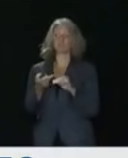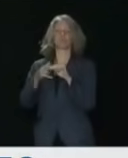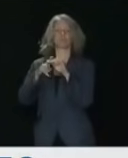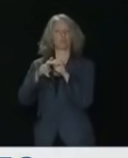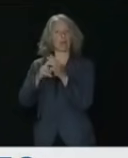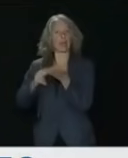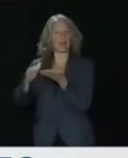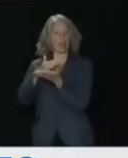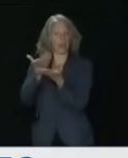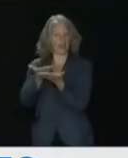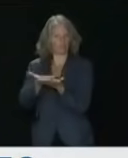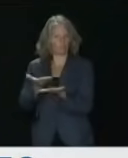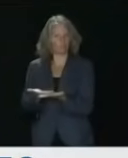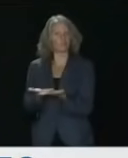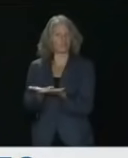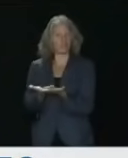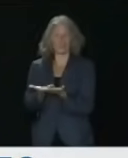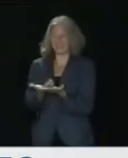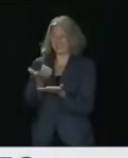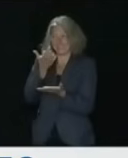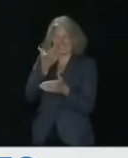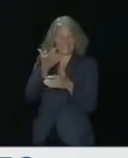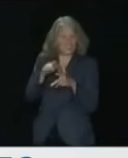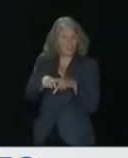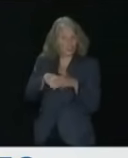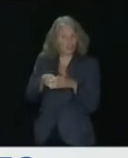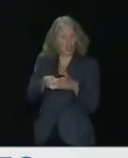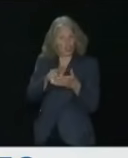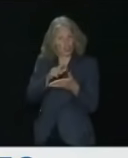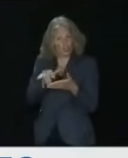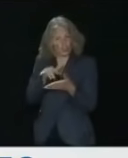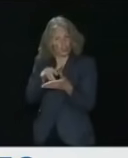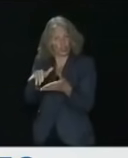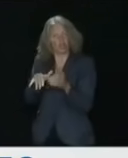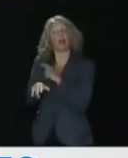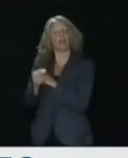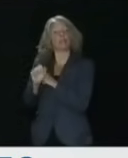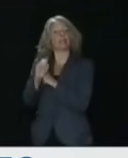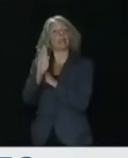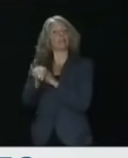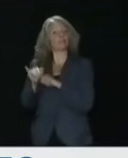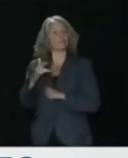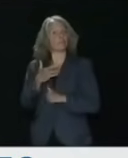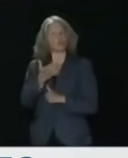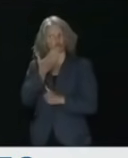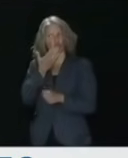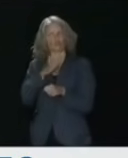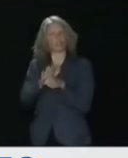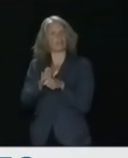QUESTION. THIS IS JUST MOUNTING DATA. THIS IS SOME OF THE MOST DATA WE